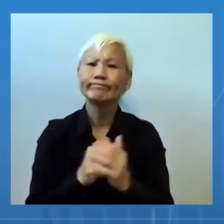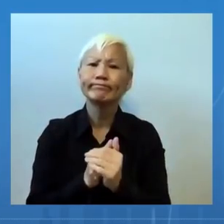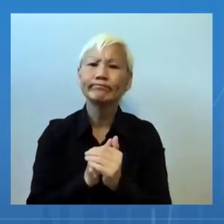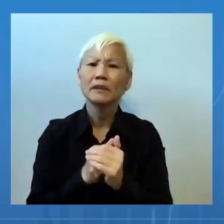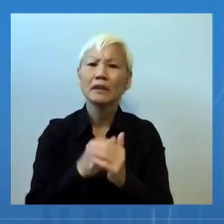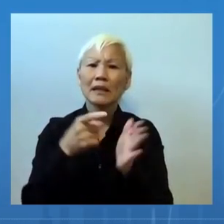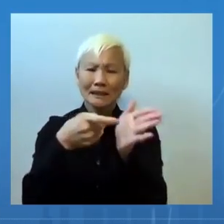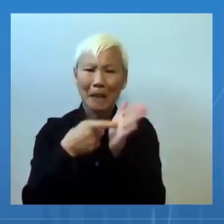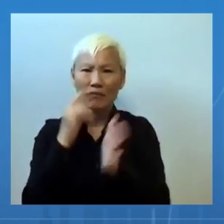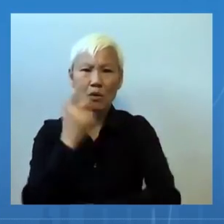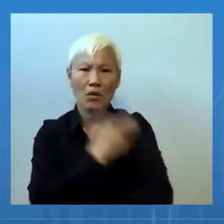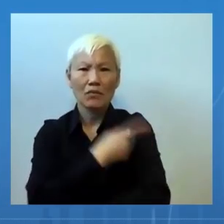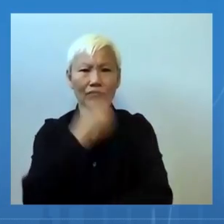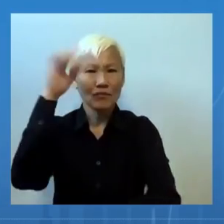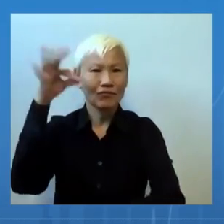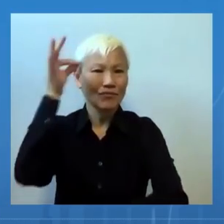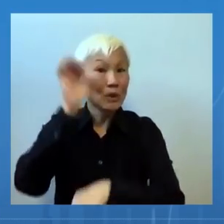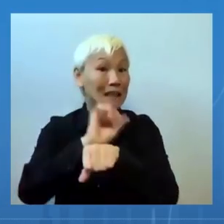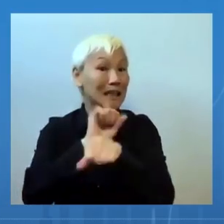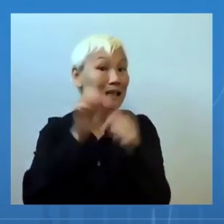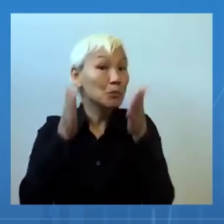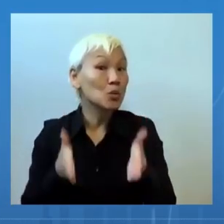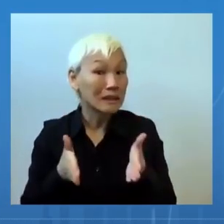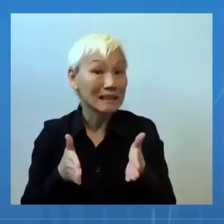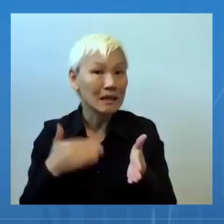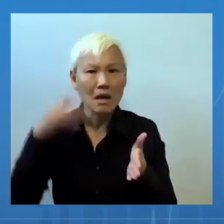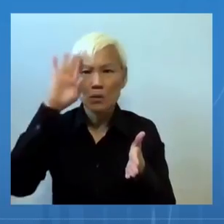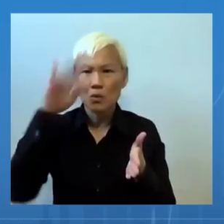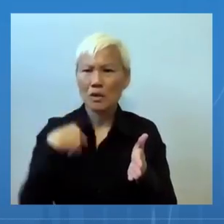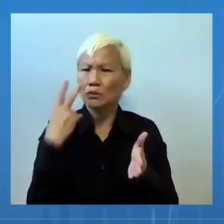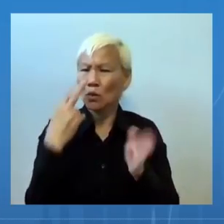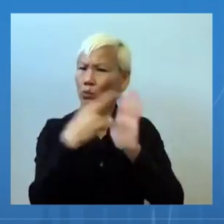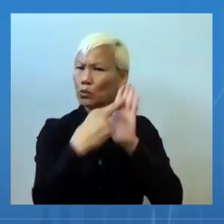There's guidance out today on contractors, but I'm wondering about religious exemptions